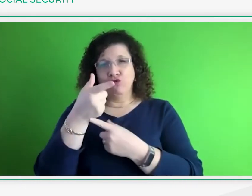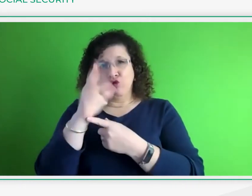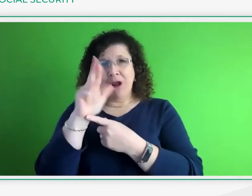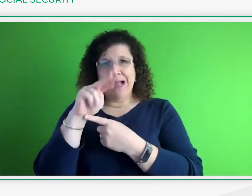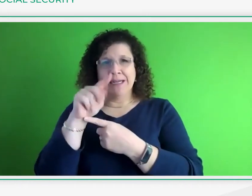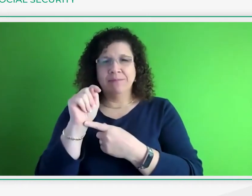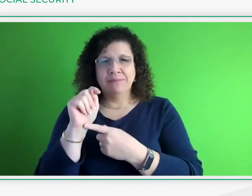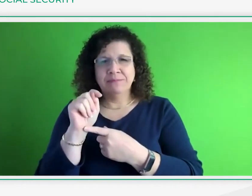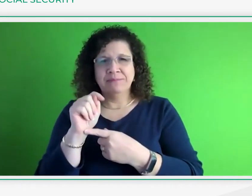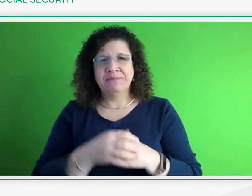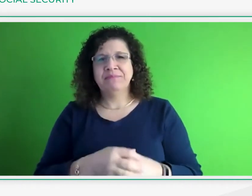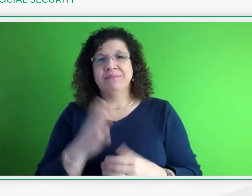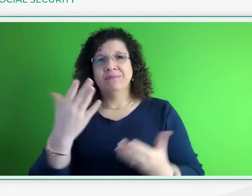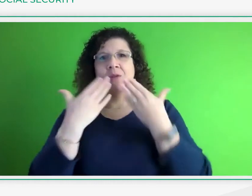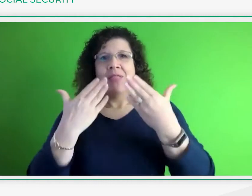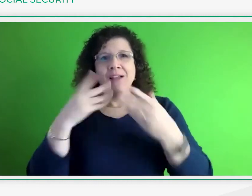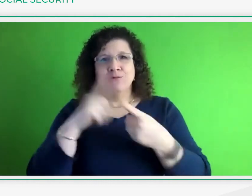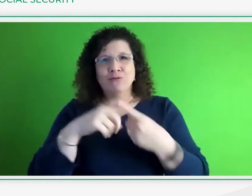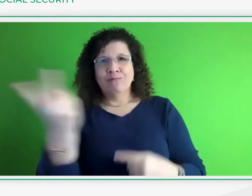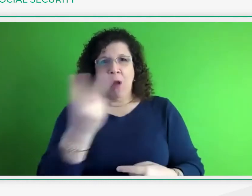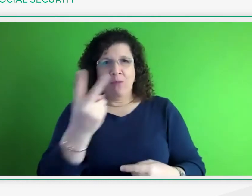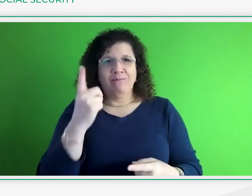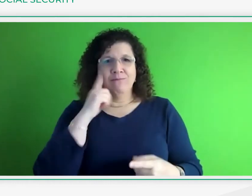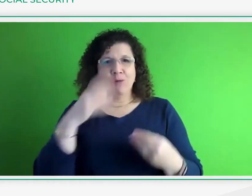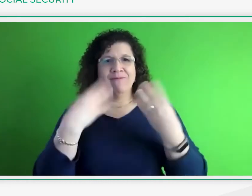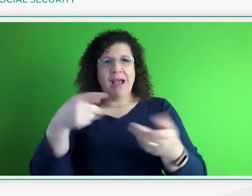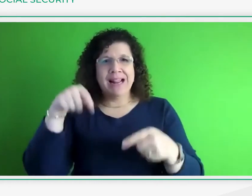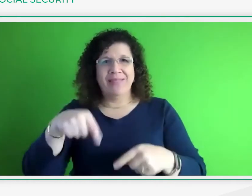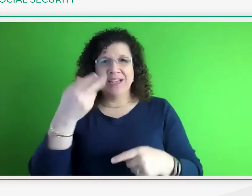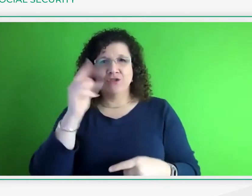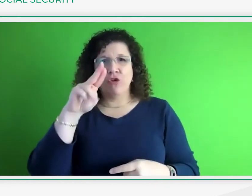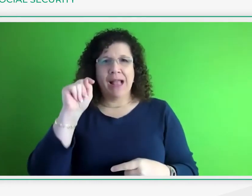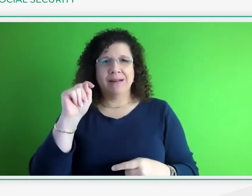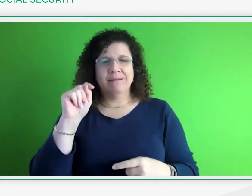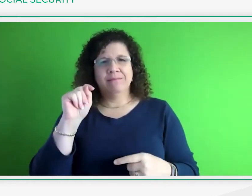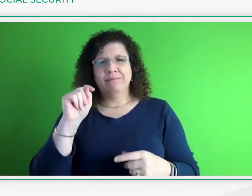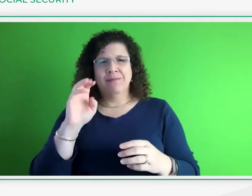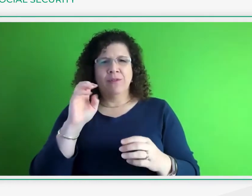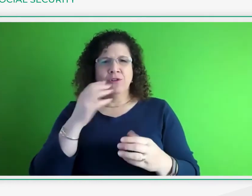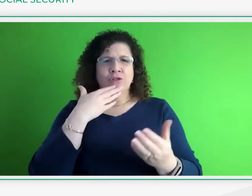webinar through the grant. So thank you so much, both of them, for providing this grant.